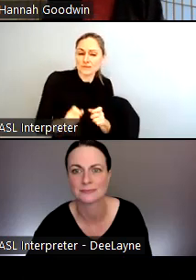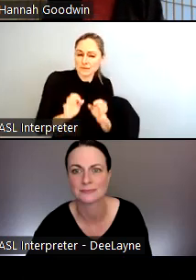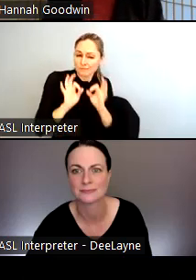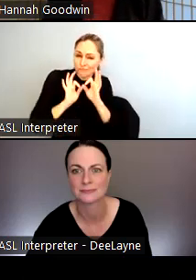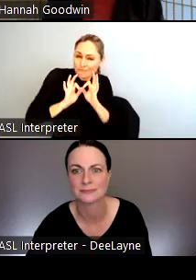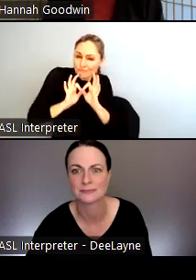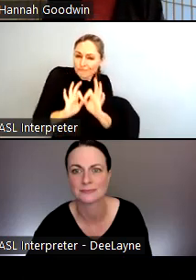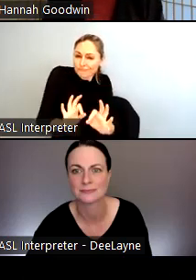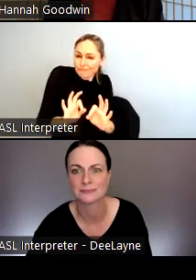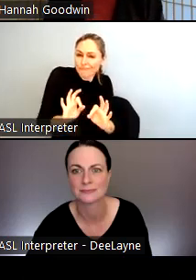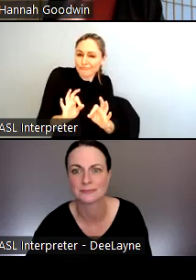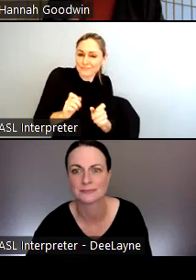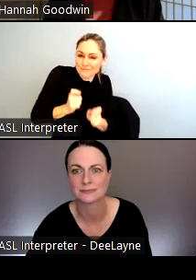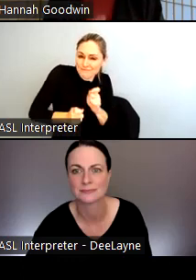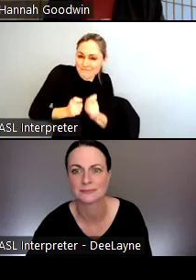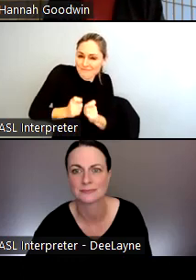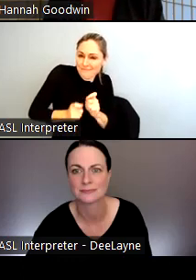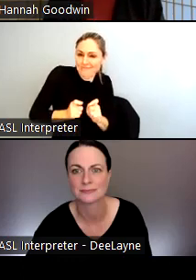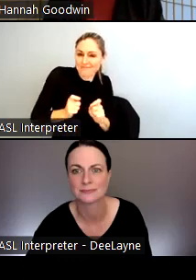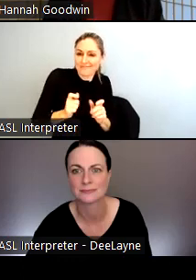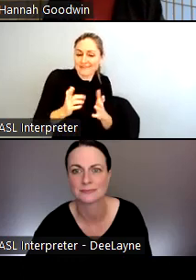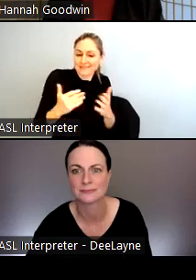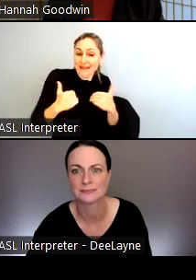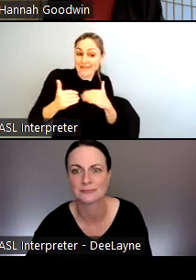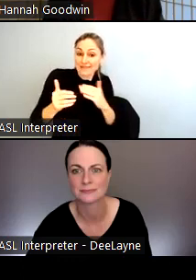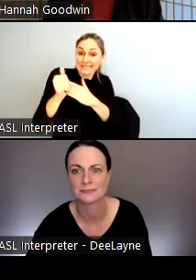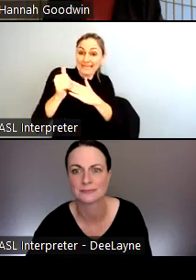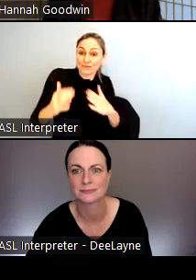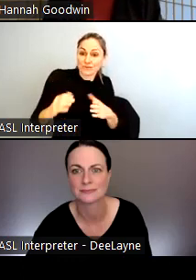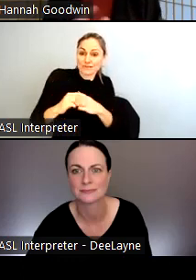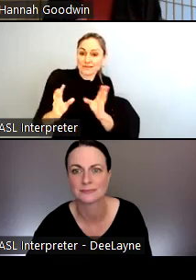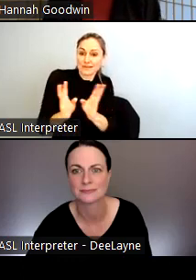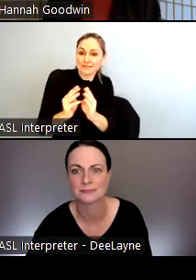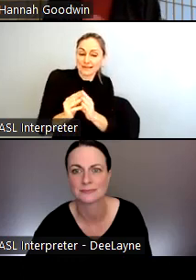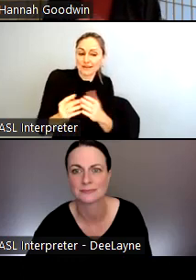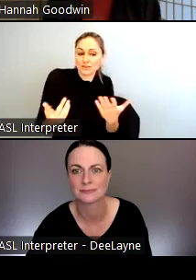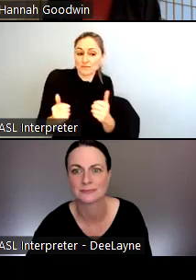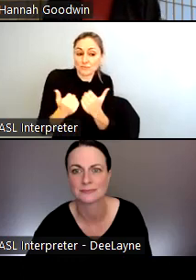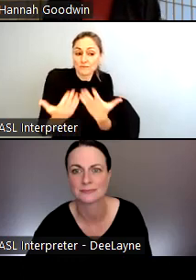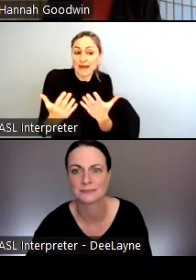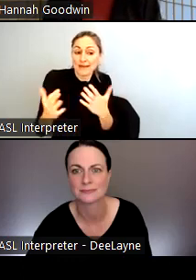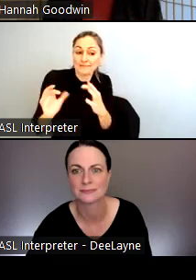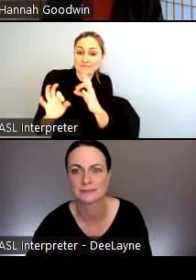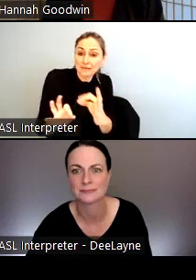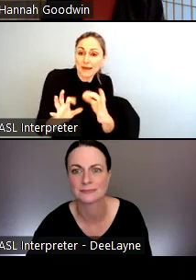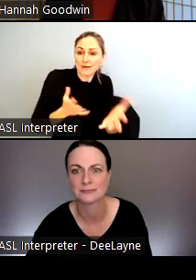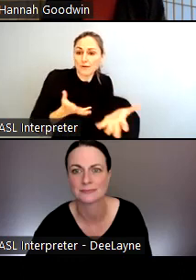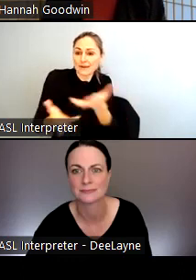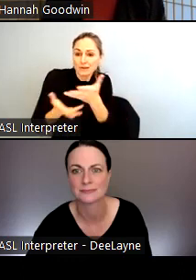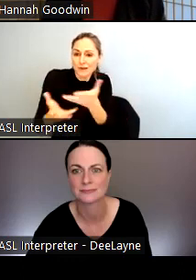to have the leaders of the session either give feedback or interact with them during the session.